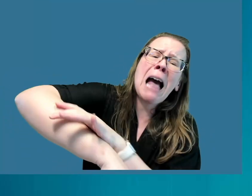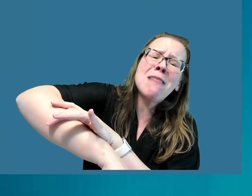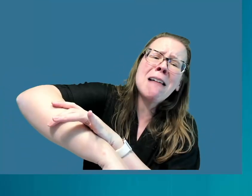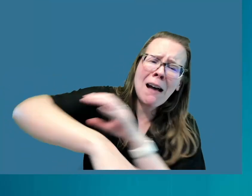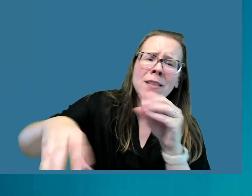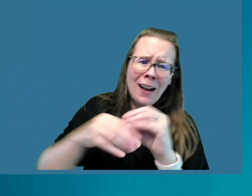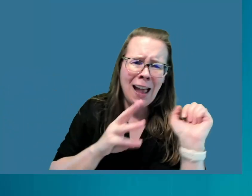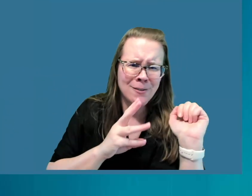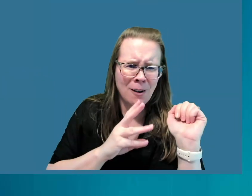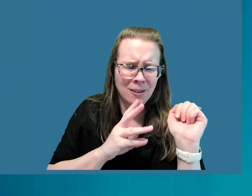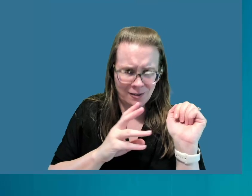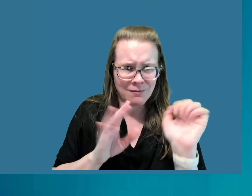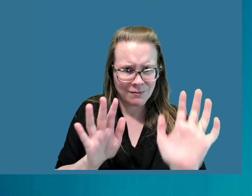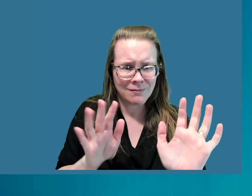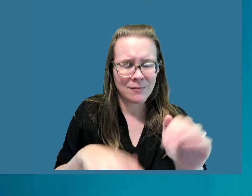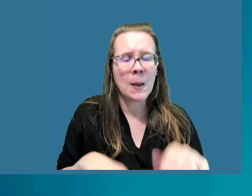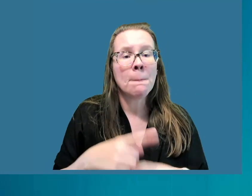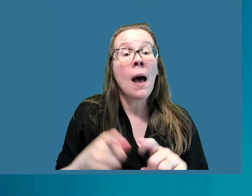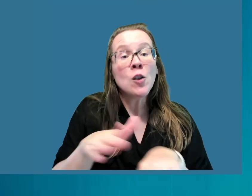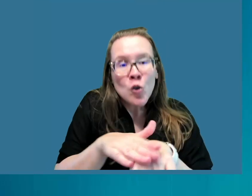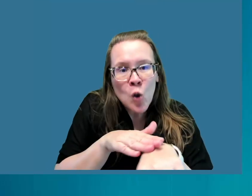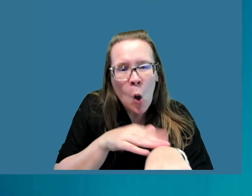you're trying to stir in the color and you realize that it's too thick,